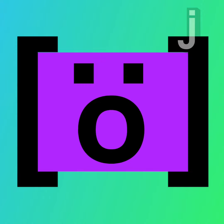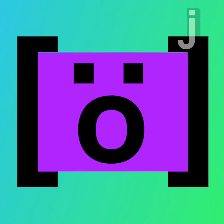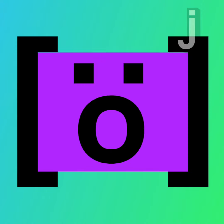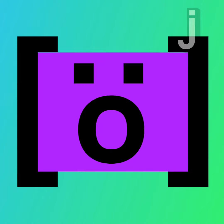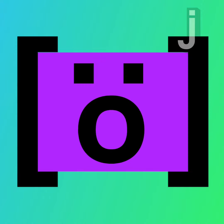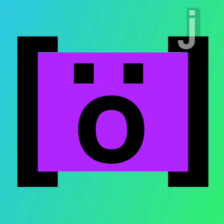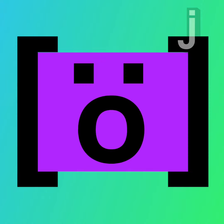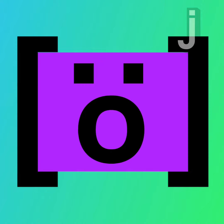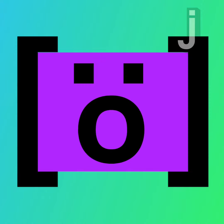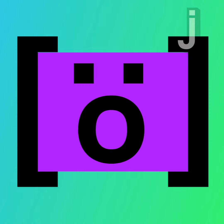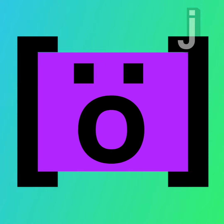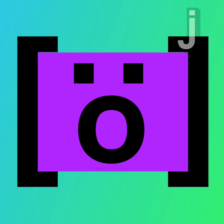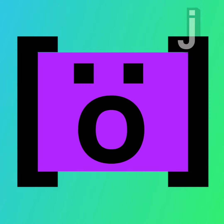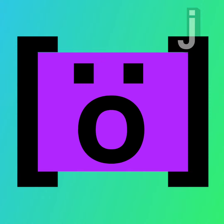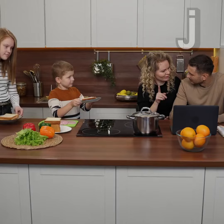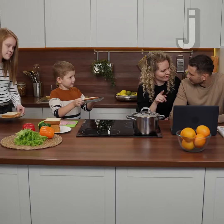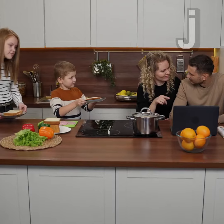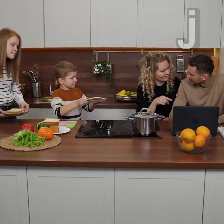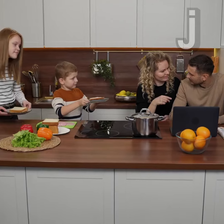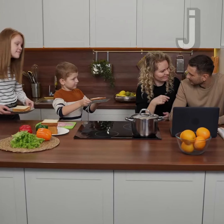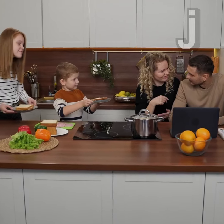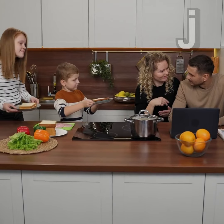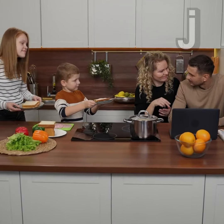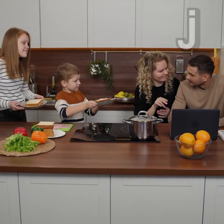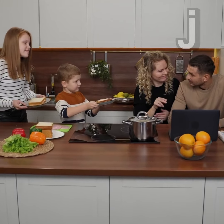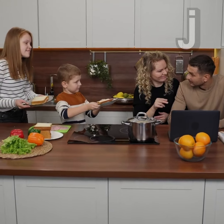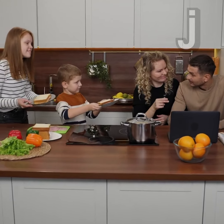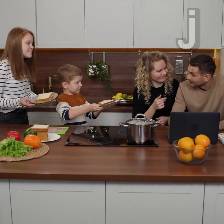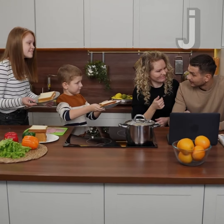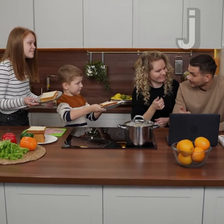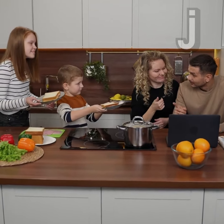ASL AS THEIR LANGUAGE REQUIREMENT. STUDYING ASL PROMOTES AWARENESS AND SENSITIVITY TO